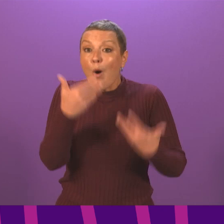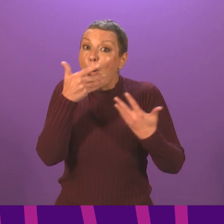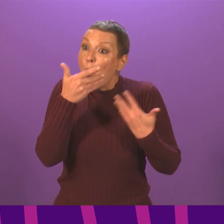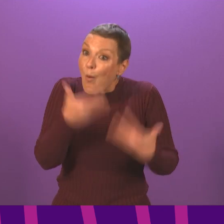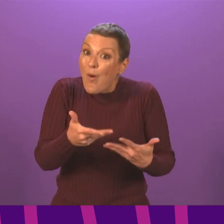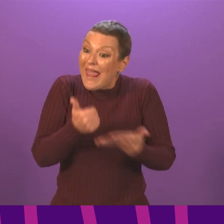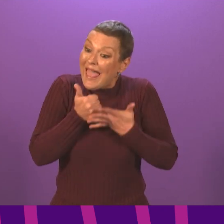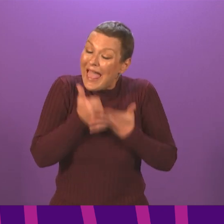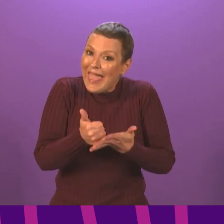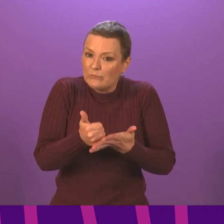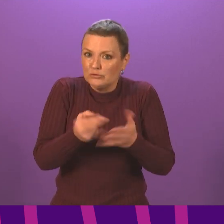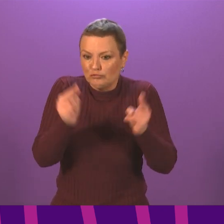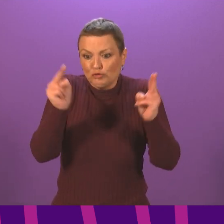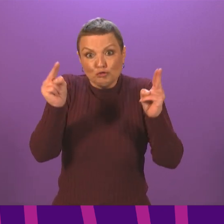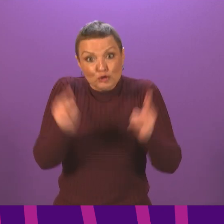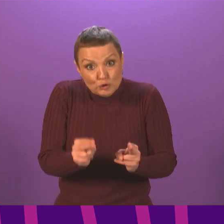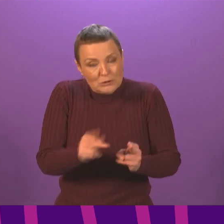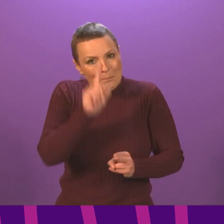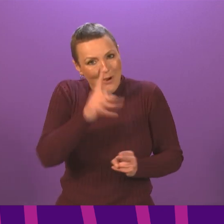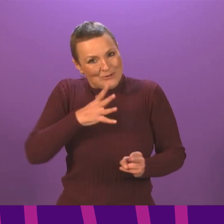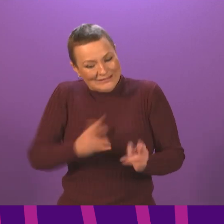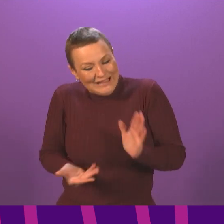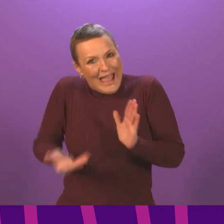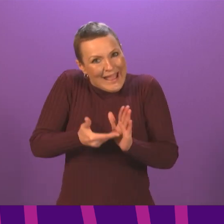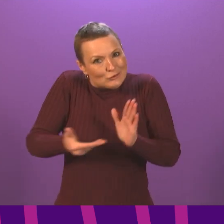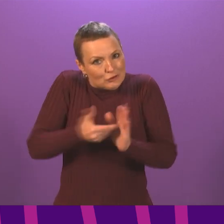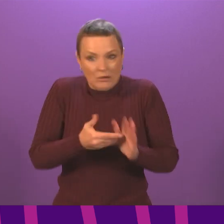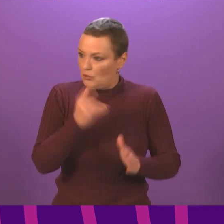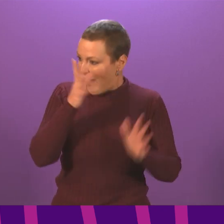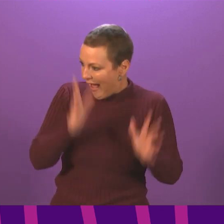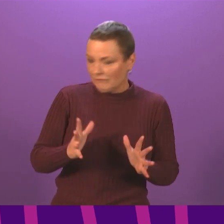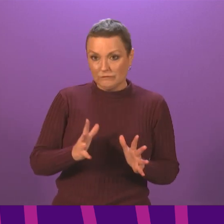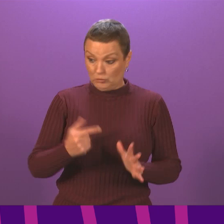helps to stop transmission only through the actions that are taken following the result: